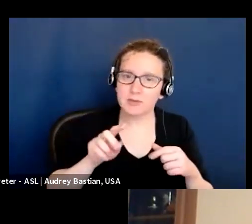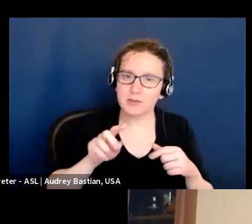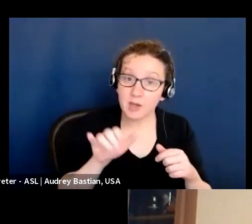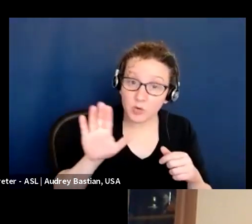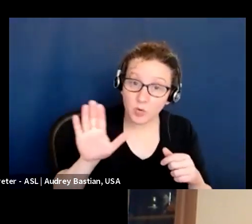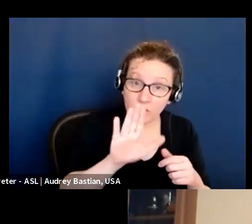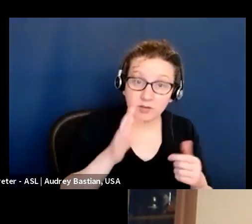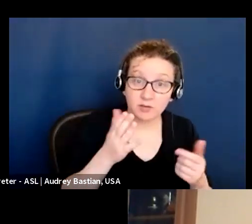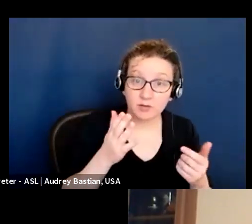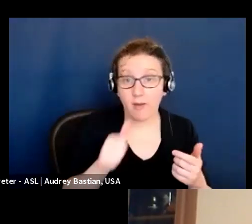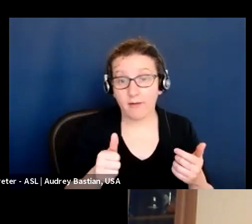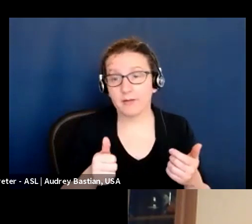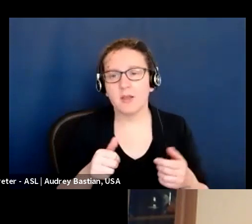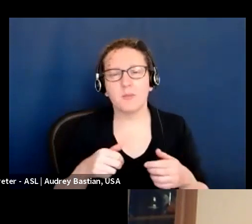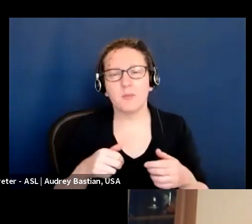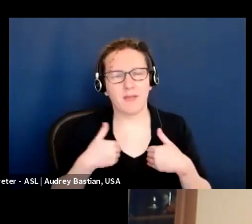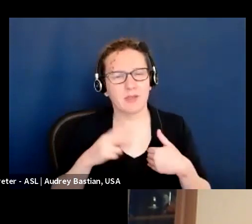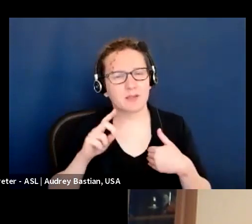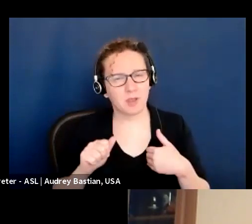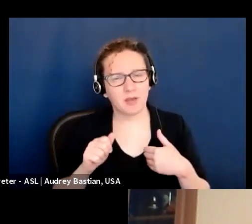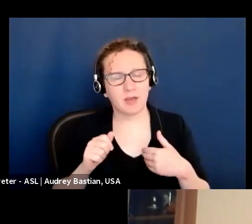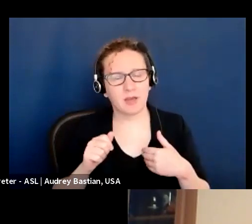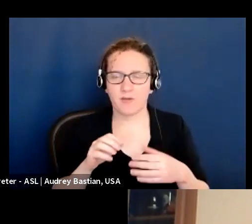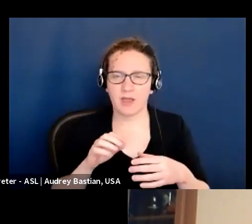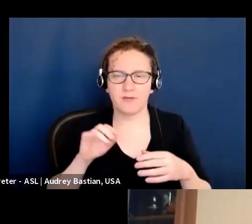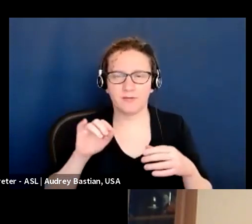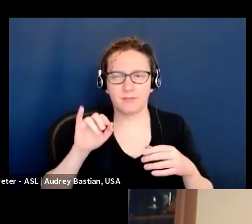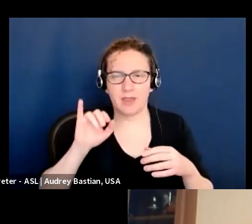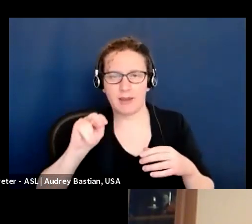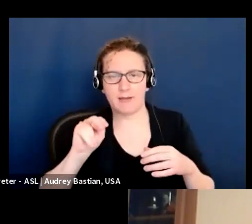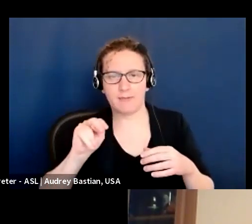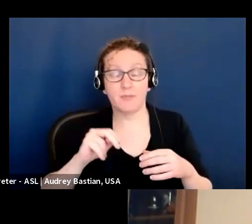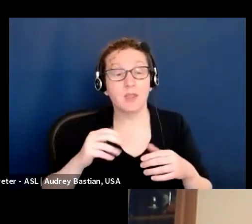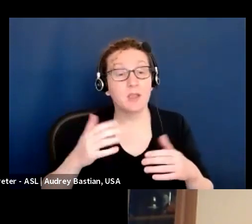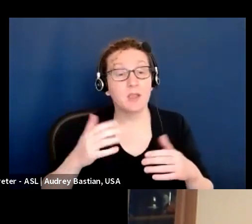having the disability kind of get us that in. I just want to thank everybody for joining us today.